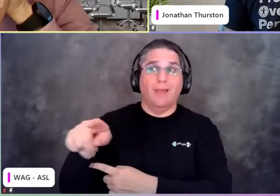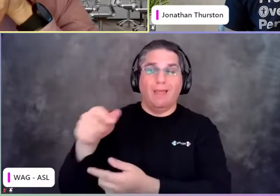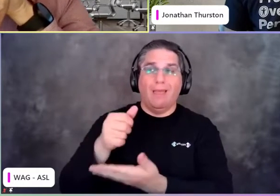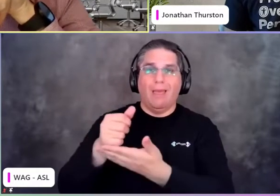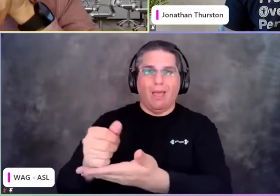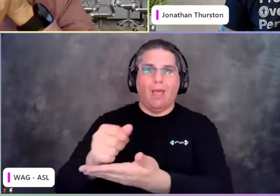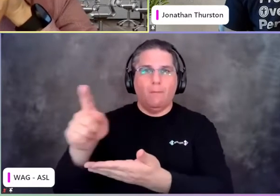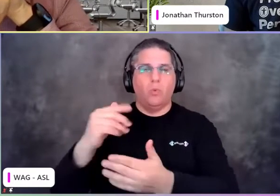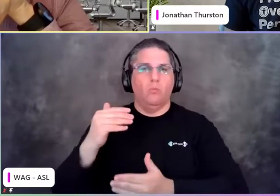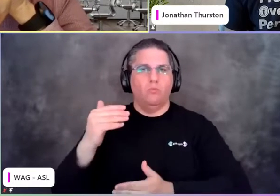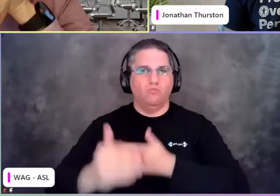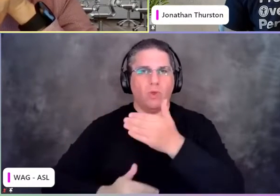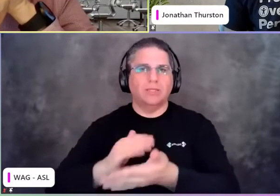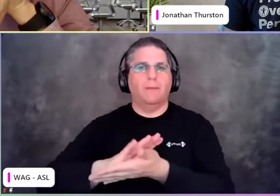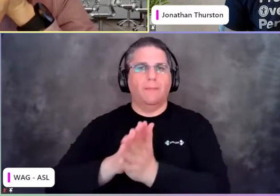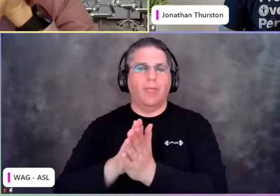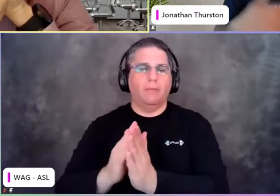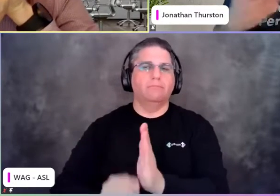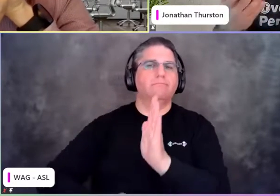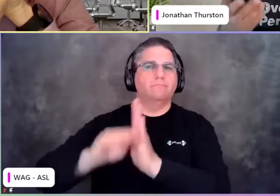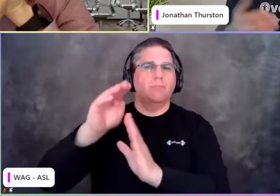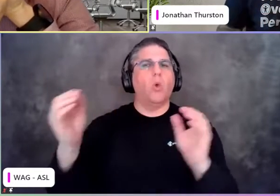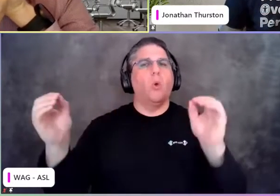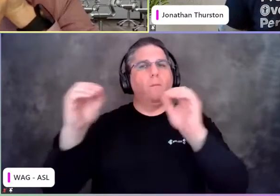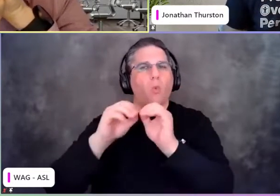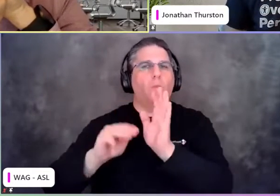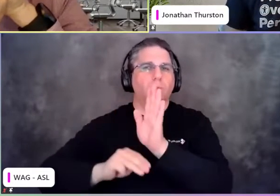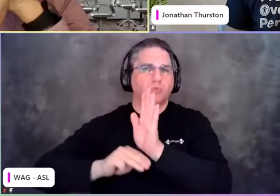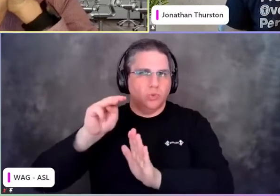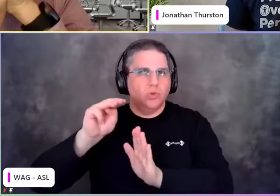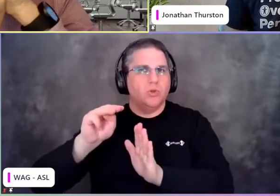a road map that tells you how to